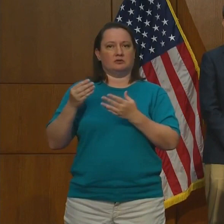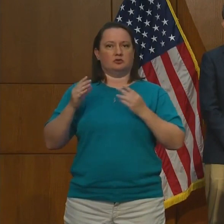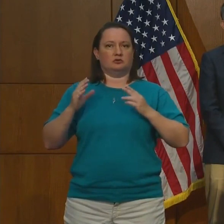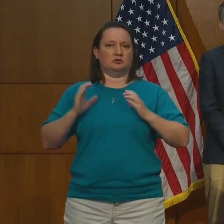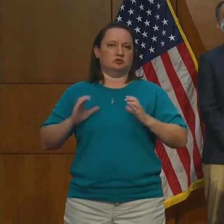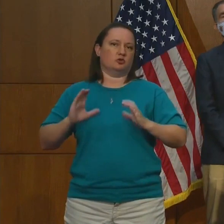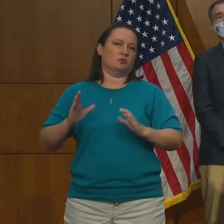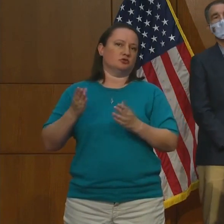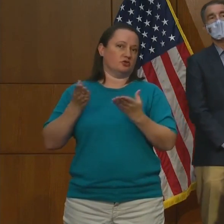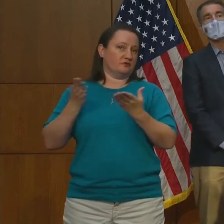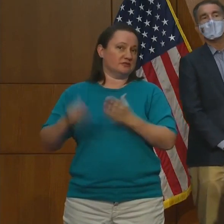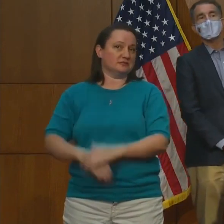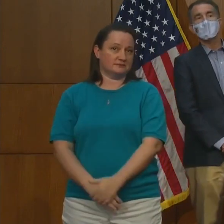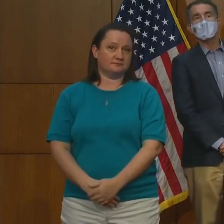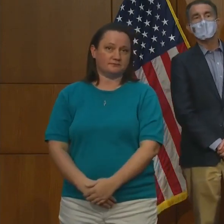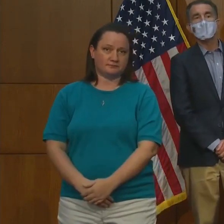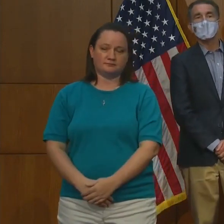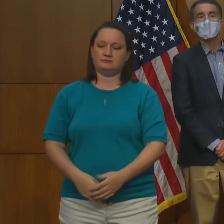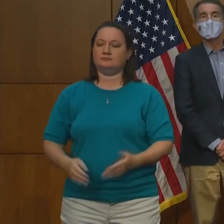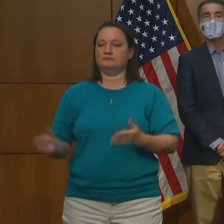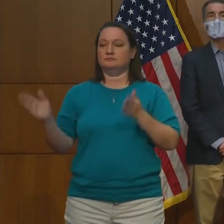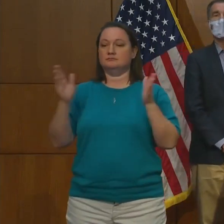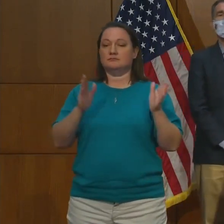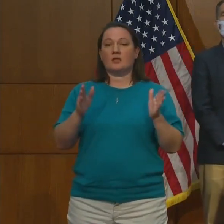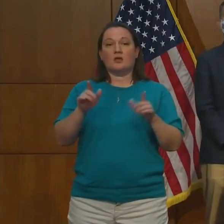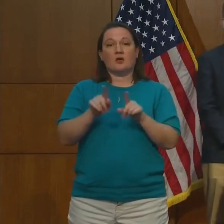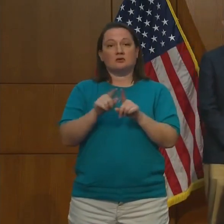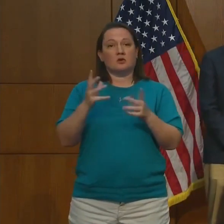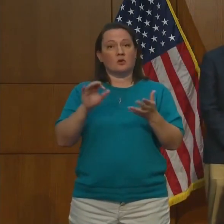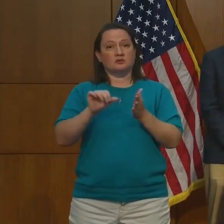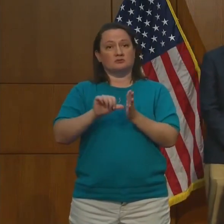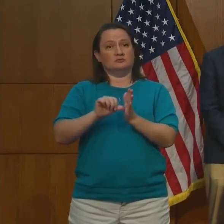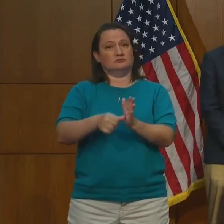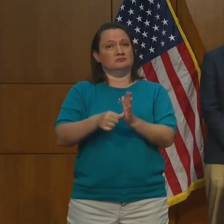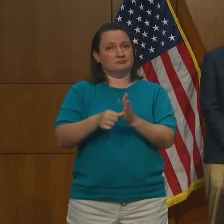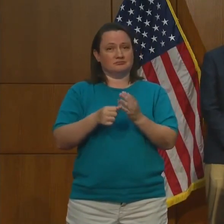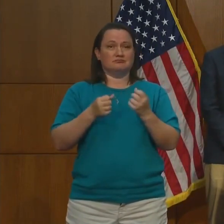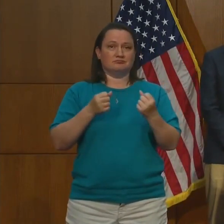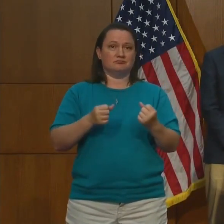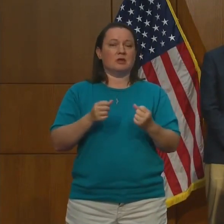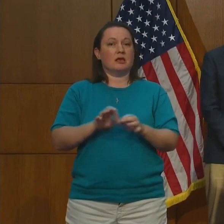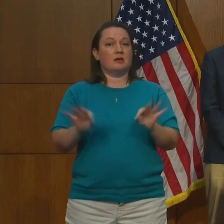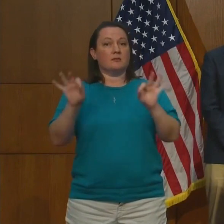COLLEAGUES IN ABC AND THE- AGRICULTURAL QUICKLY TO